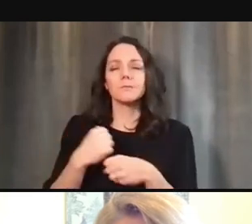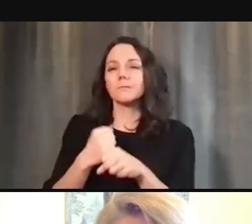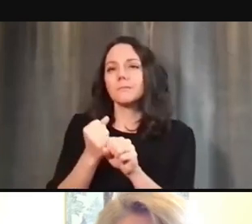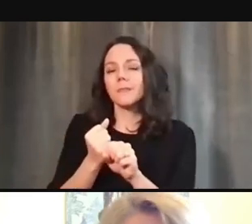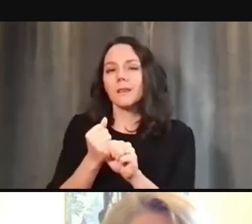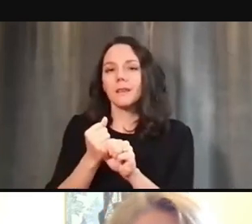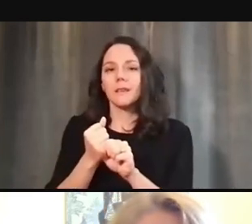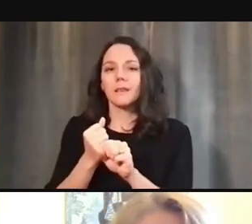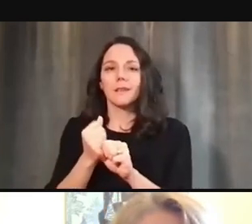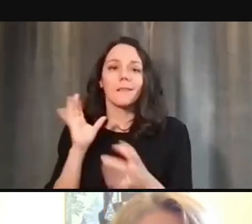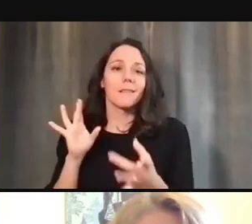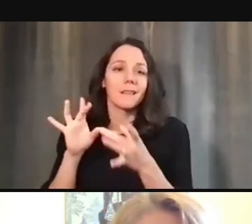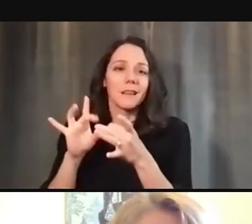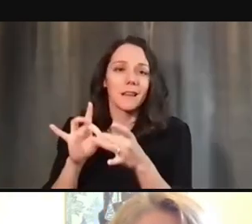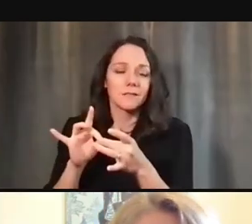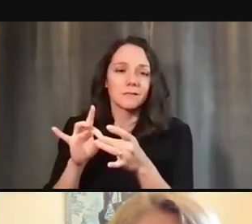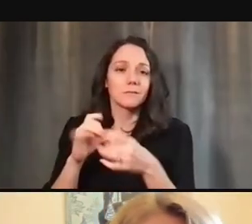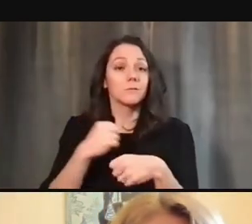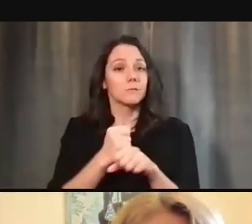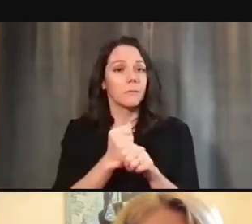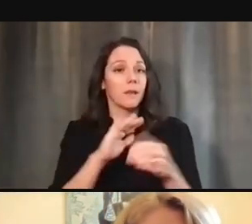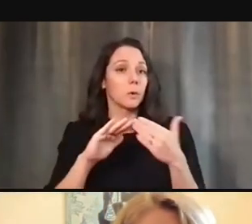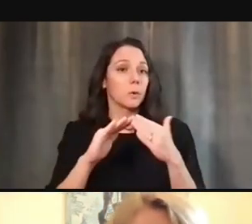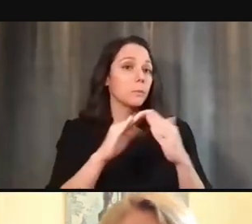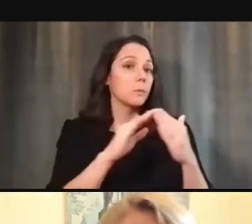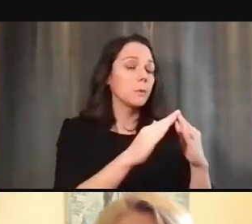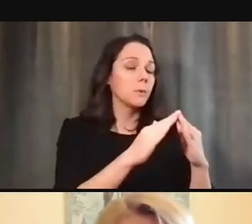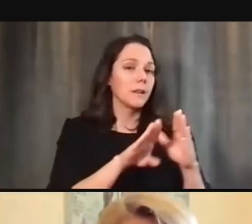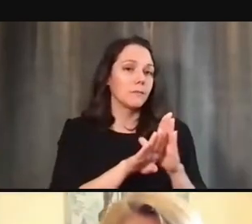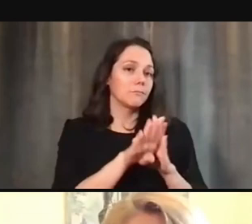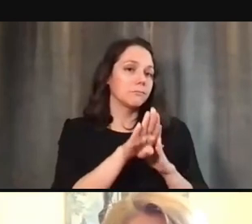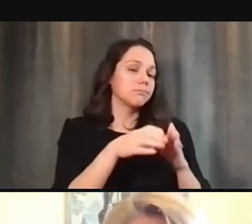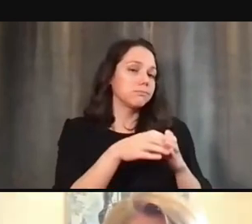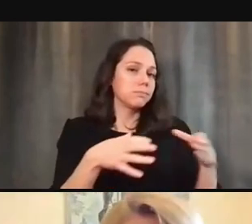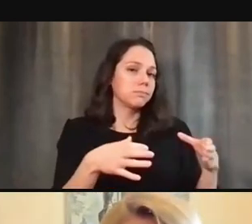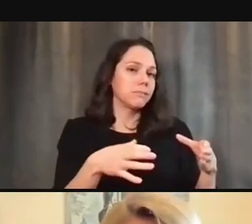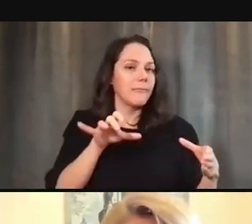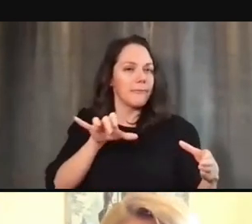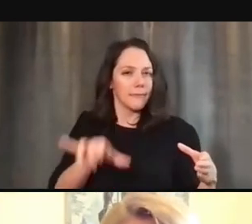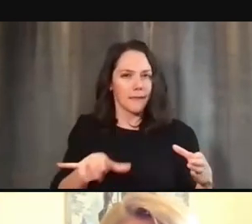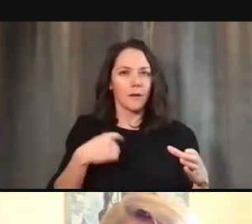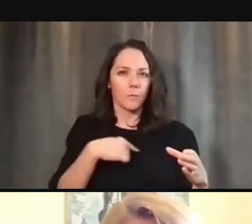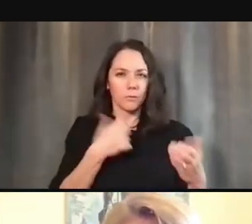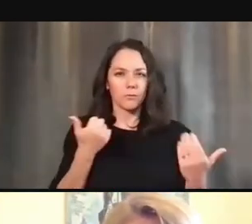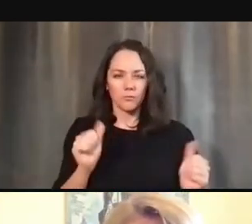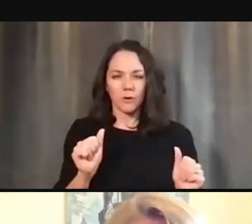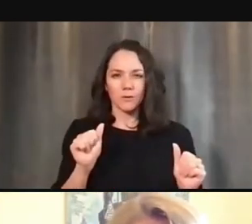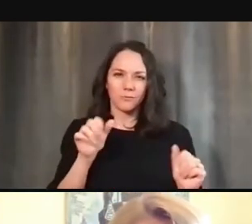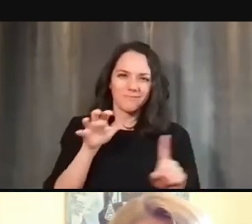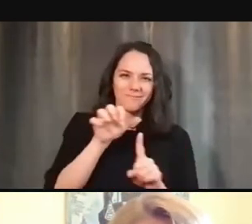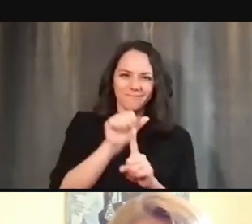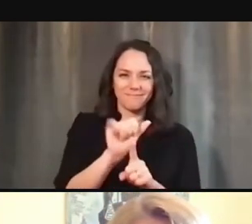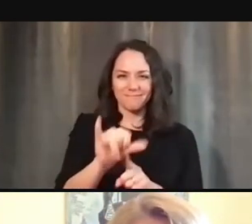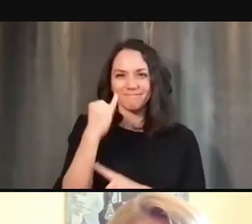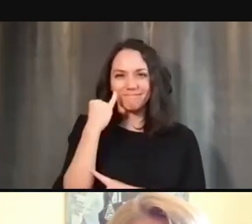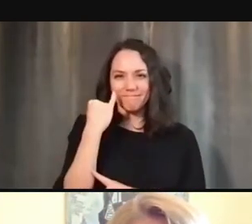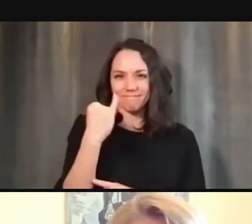I think that's an impact that we're trying to make and capture. Yeah, I think that's right.